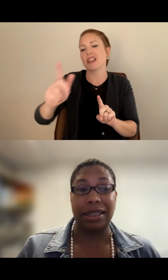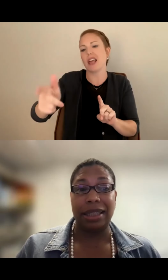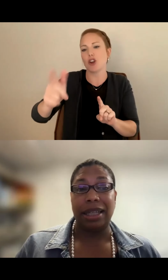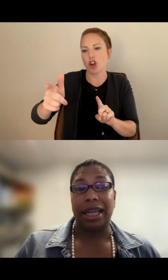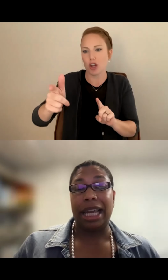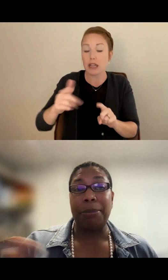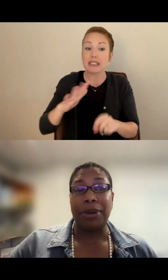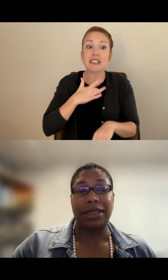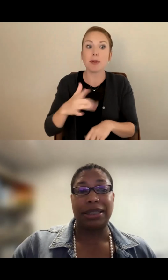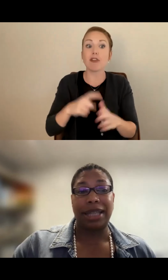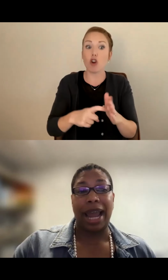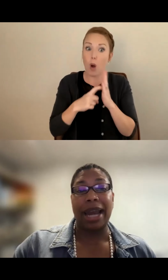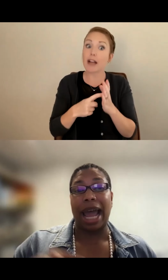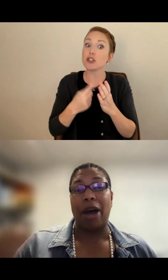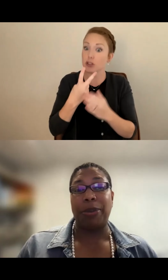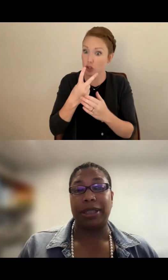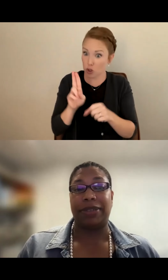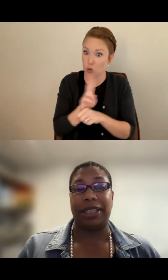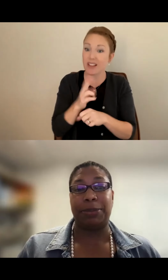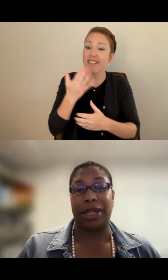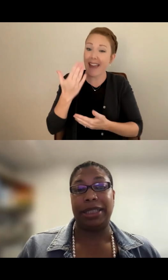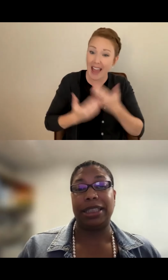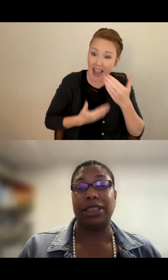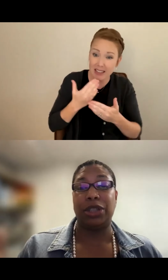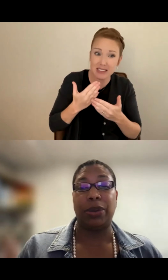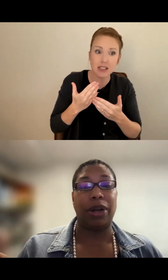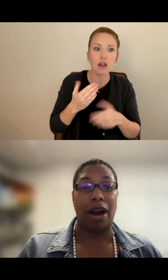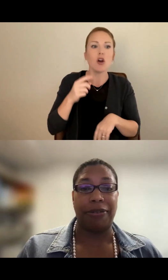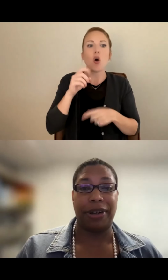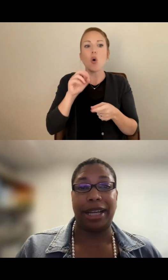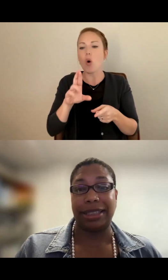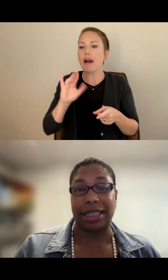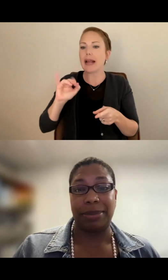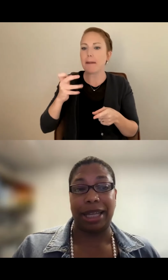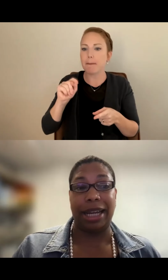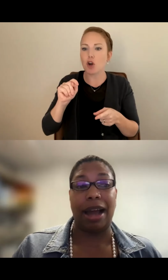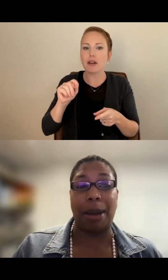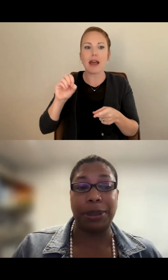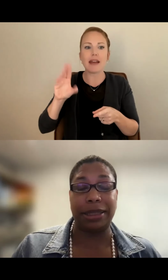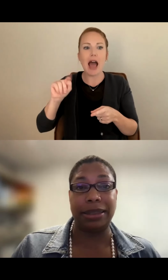Inputs and outputs of experiences don't offer accessibility options.